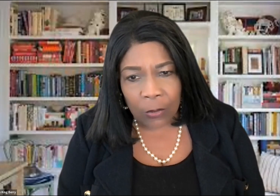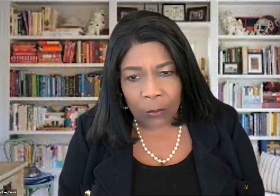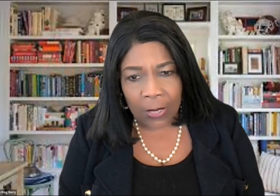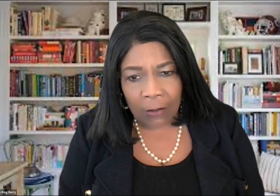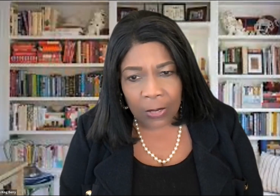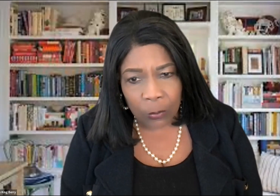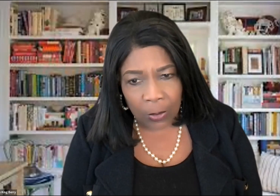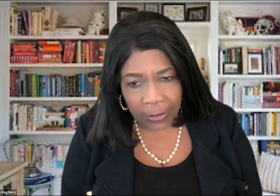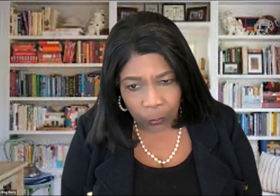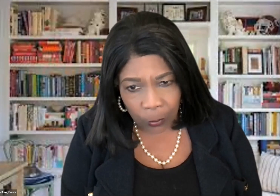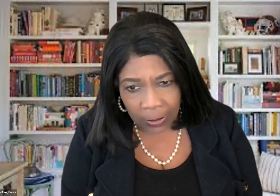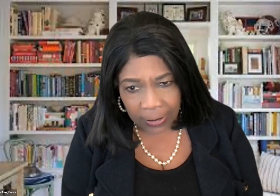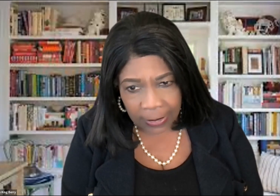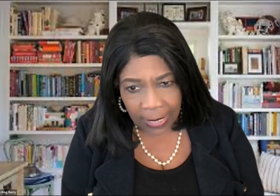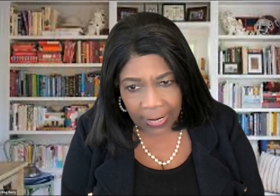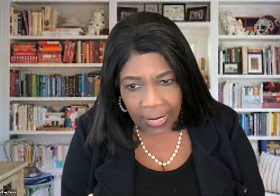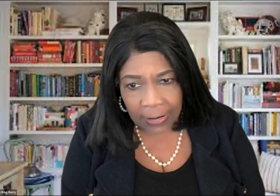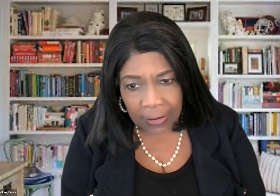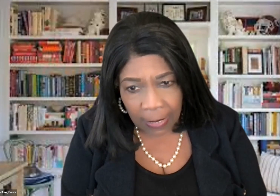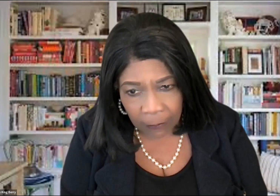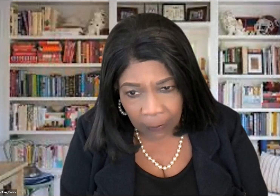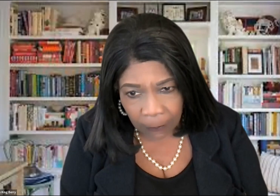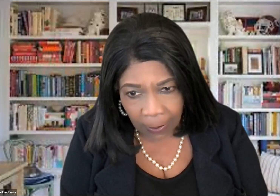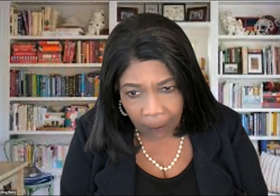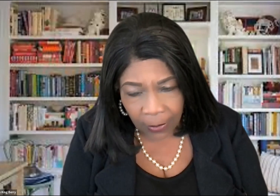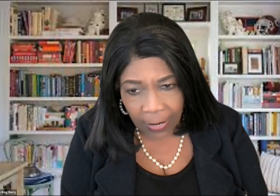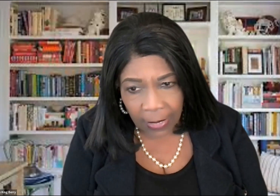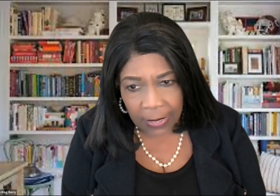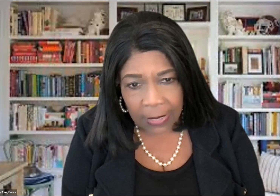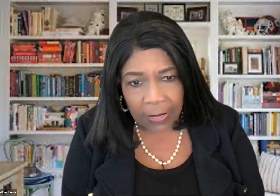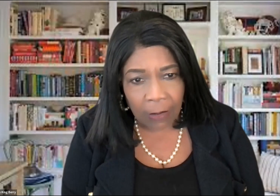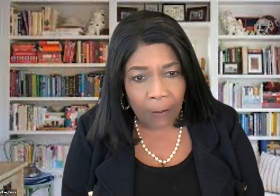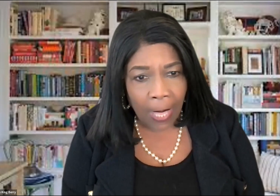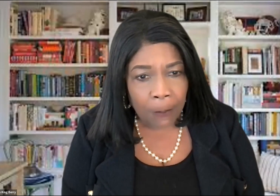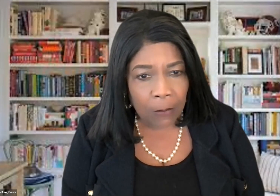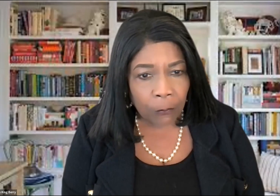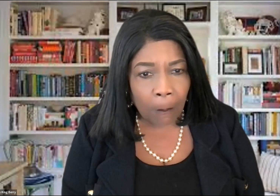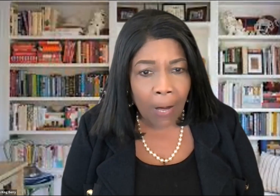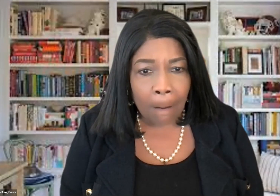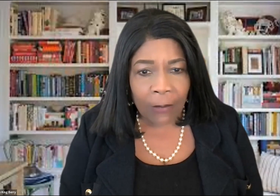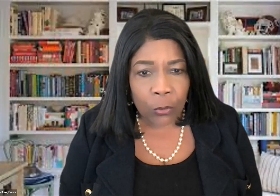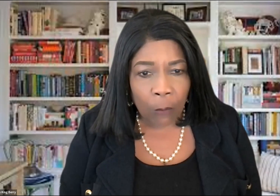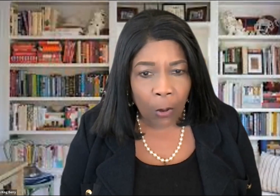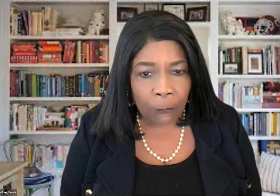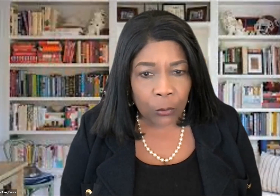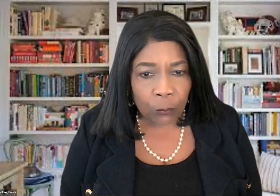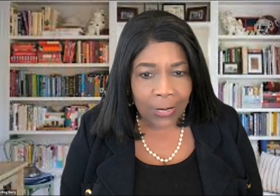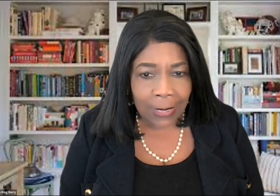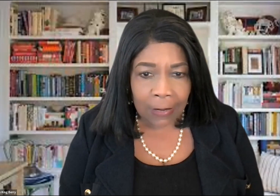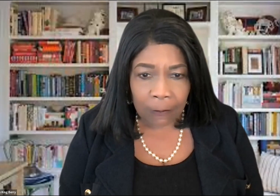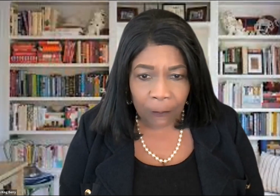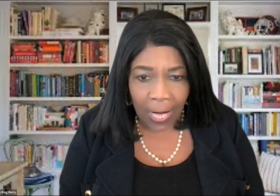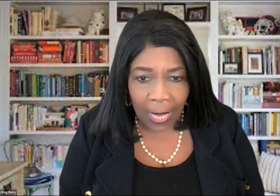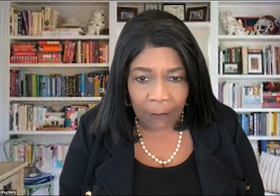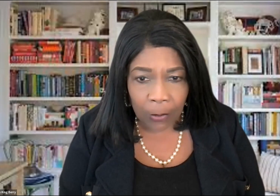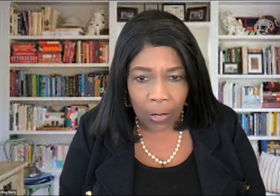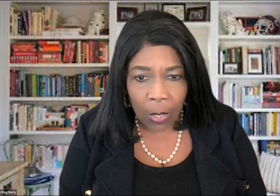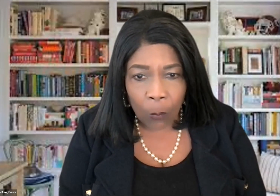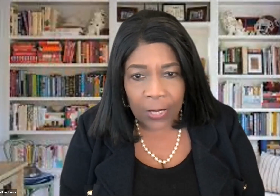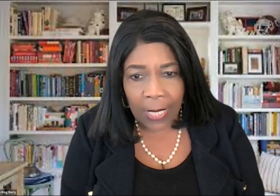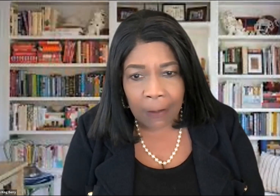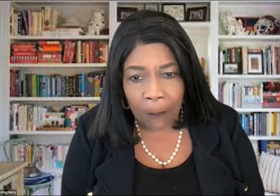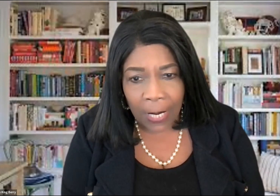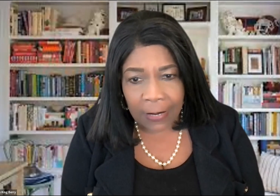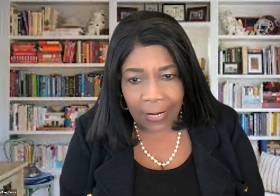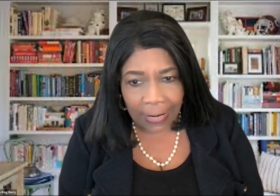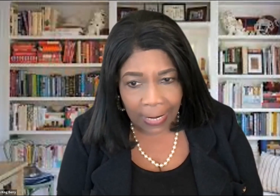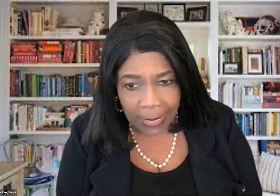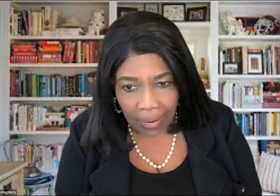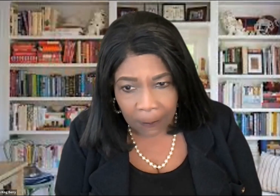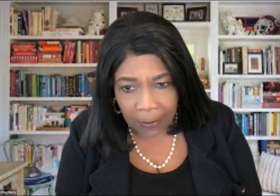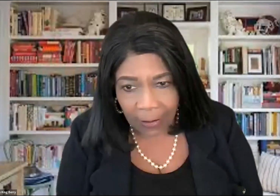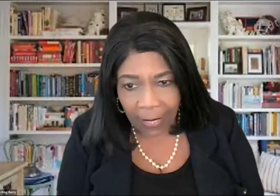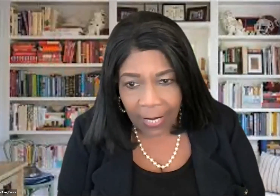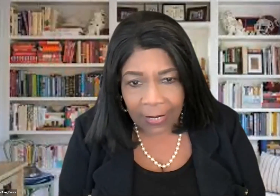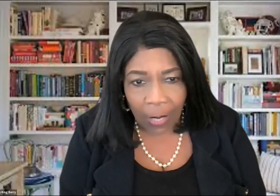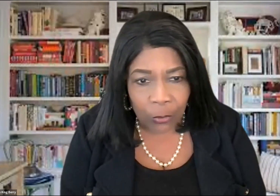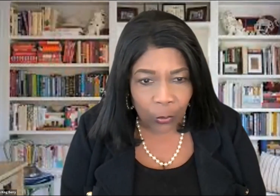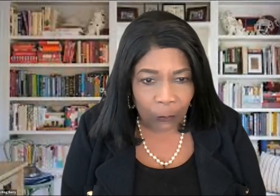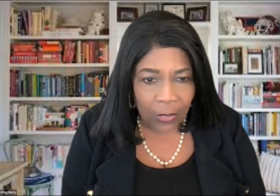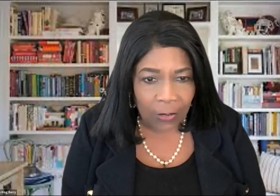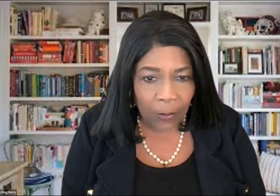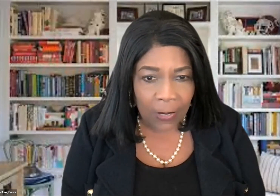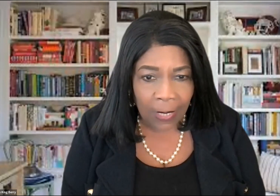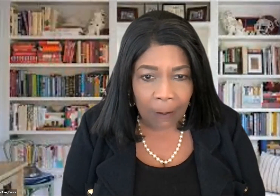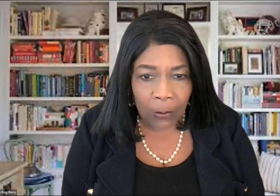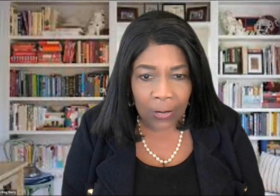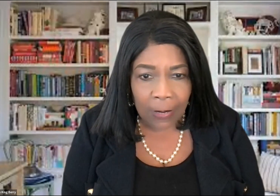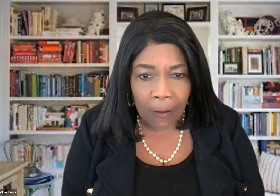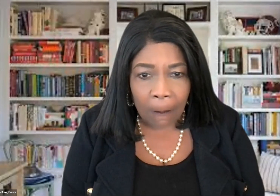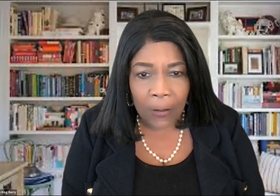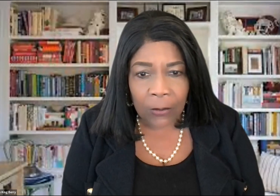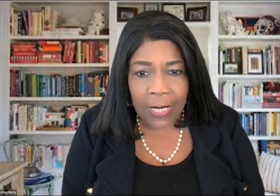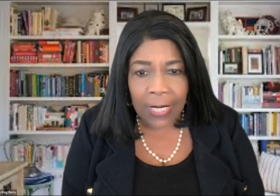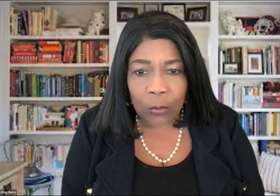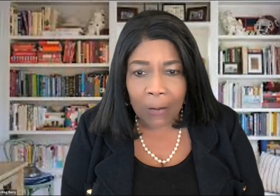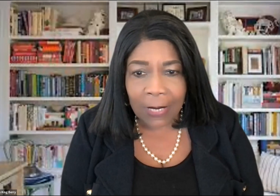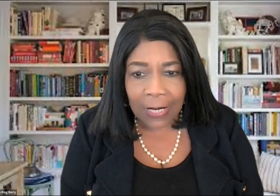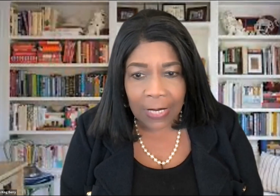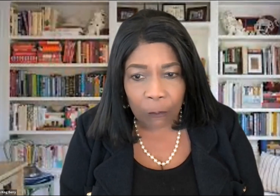We utilize the toolkit, a udl, too toolkit that I did, that developed that consist of apps from Microsoft Office, 365, which has the best class apps cloud services with accessibility built in to